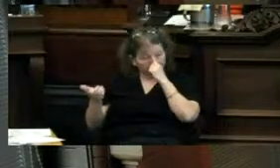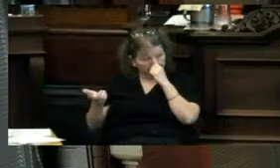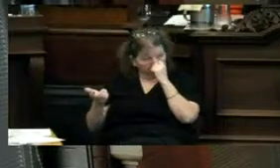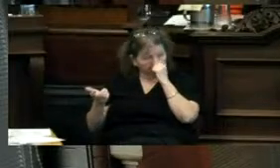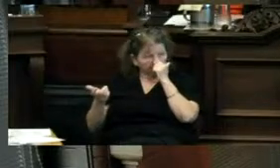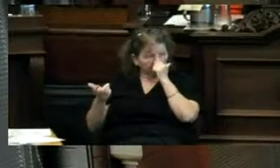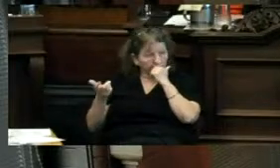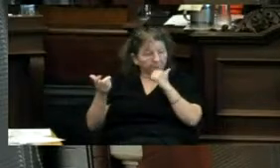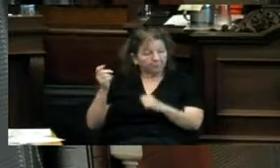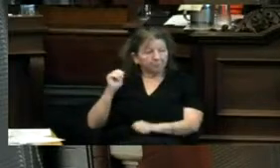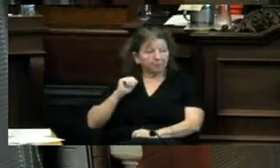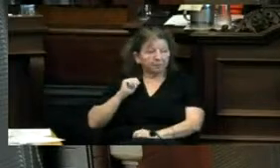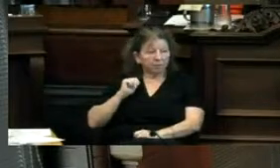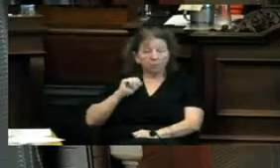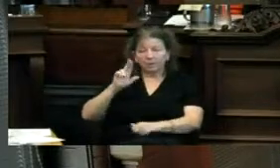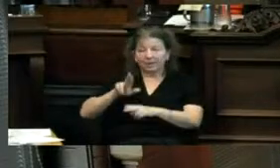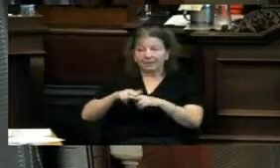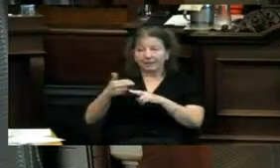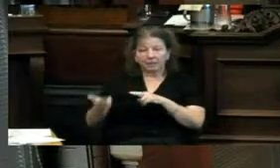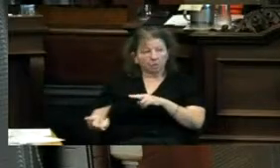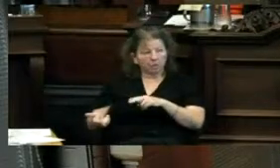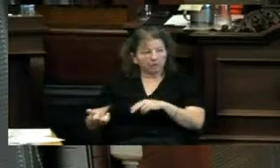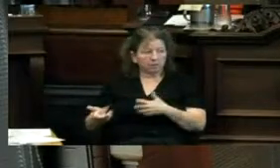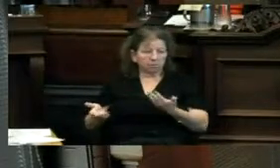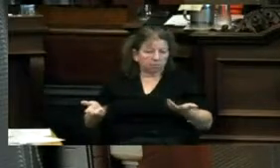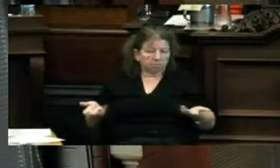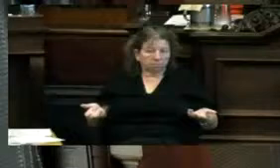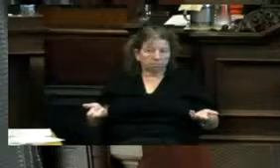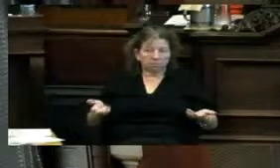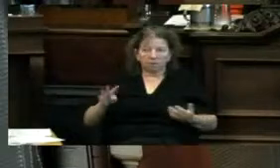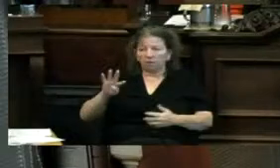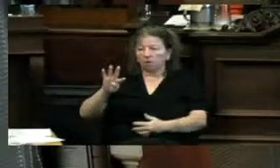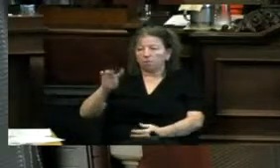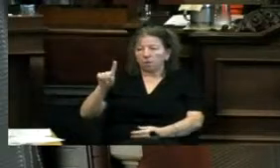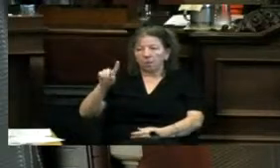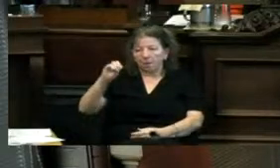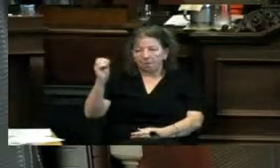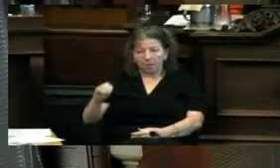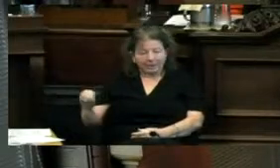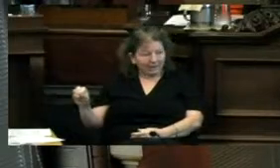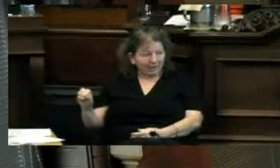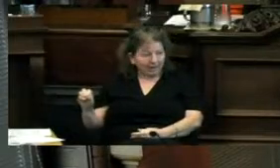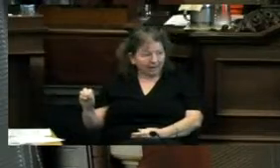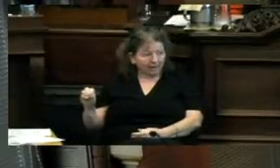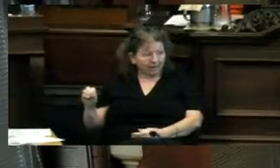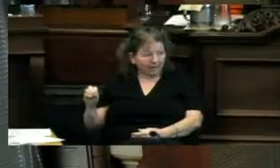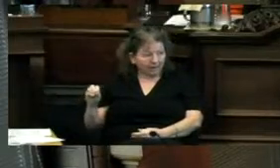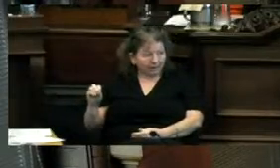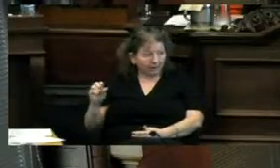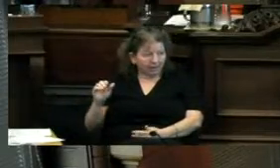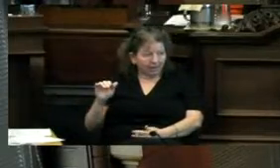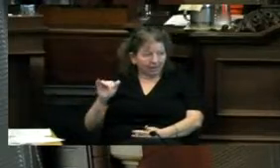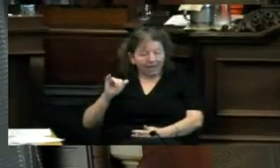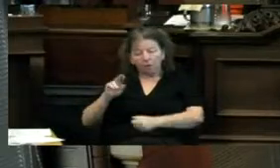there were 141, which, which,